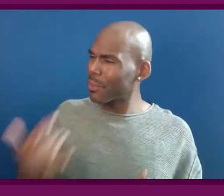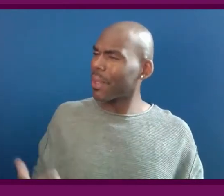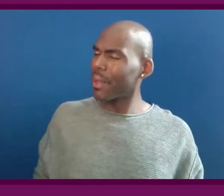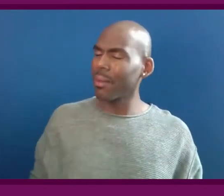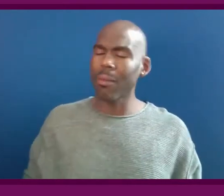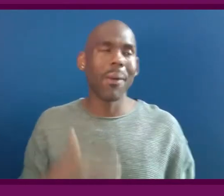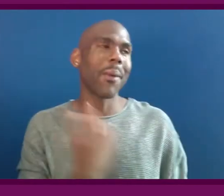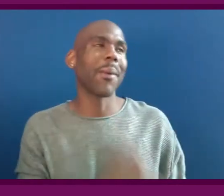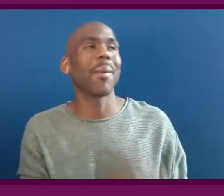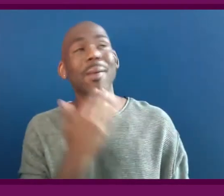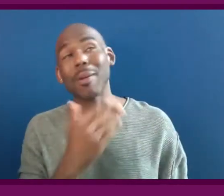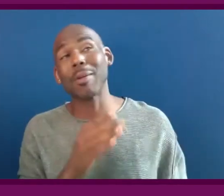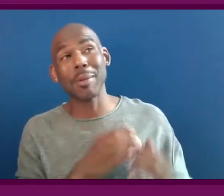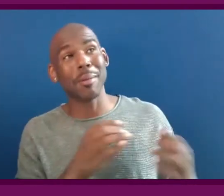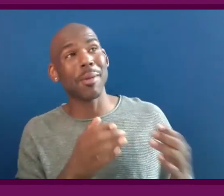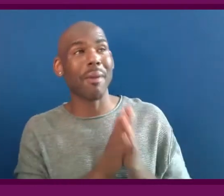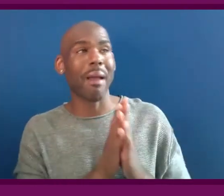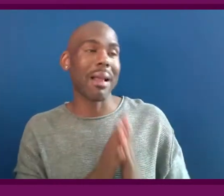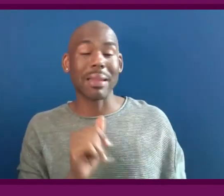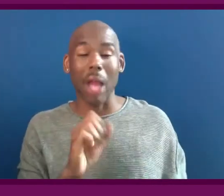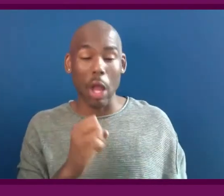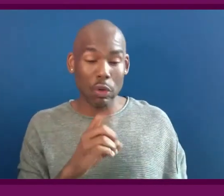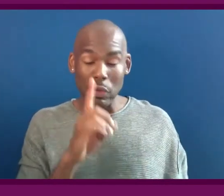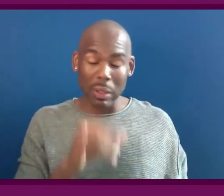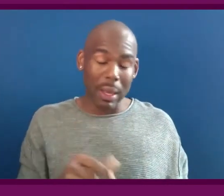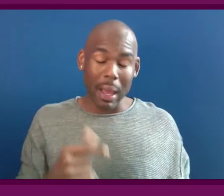Kamilah Martin-Proctor: Thank you so much for asking, Ashley.